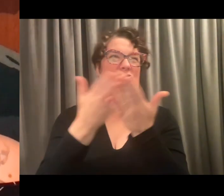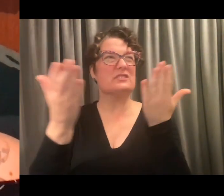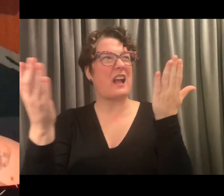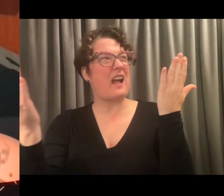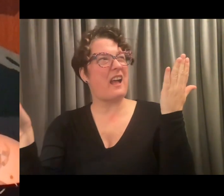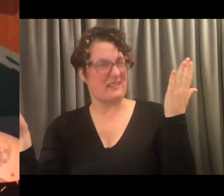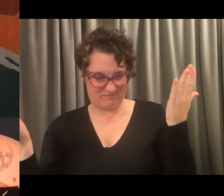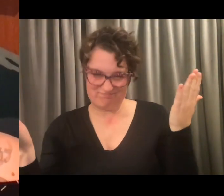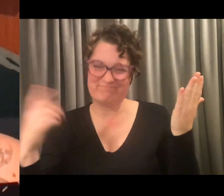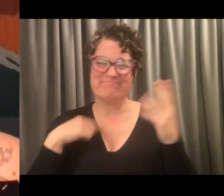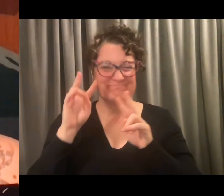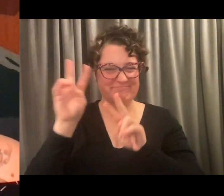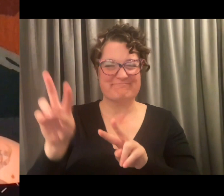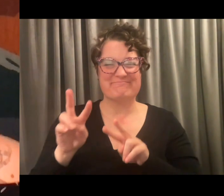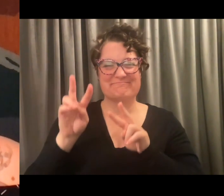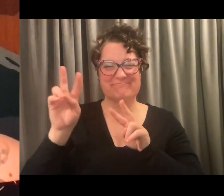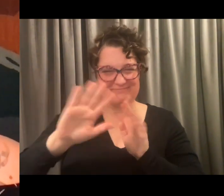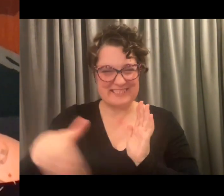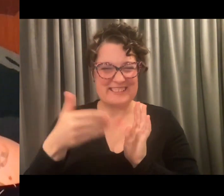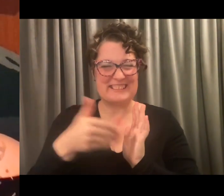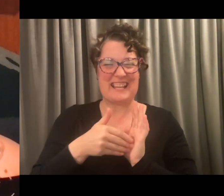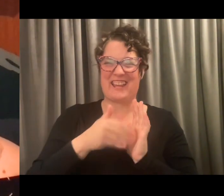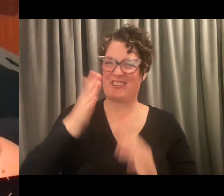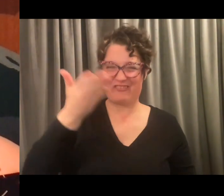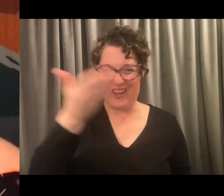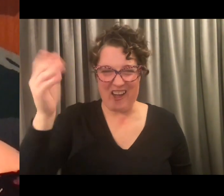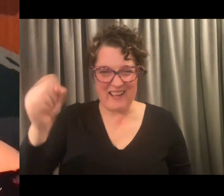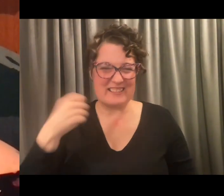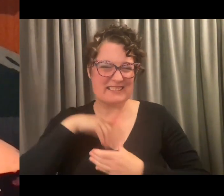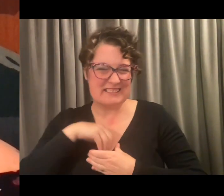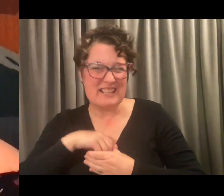for an angel to be my guide. Chills ran up and down my spine.